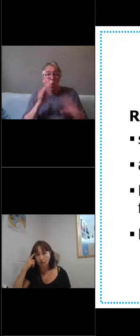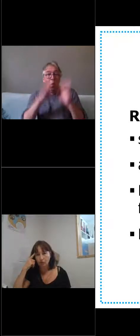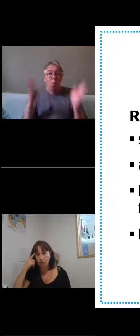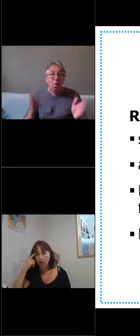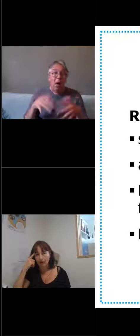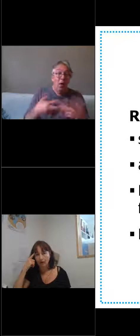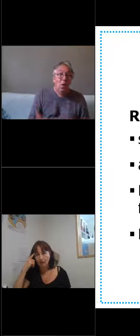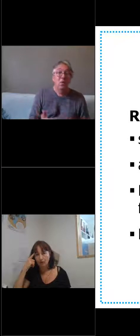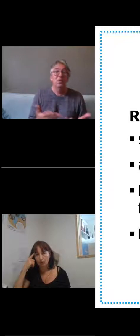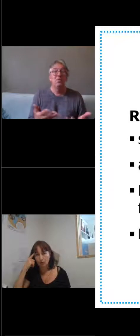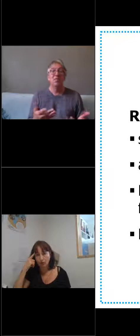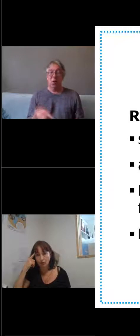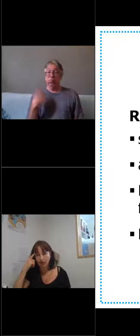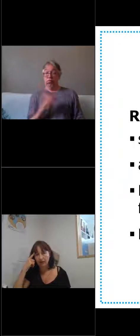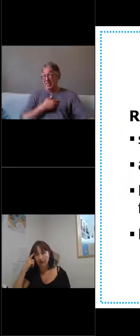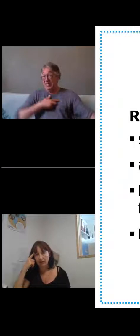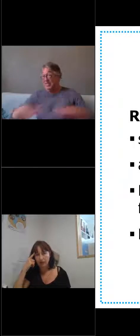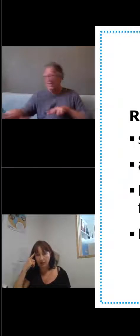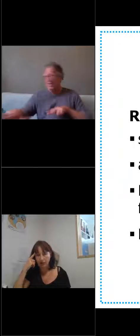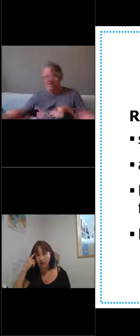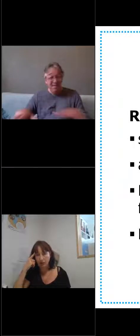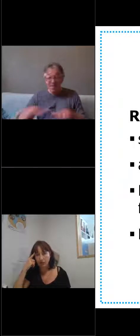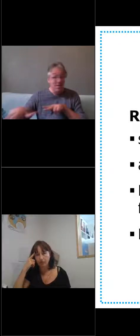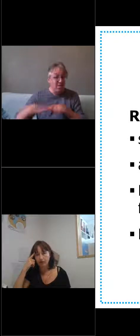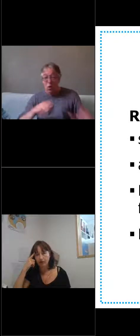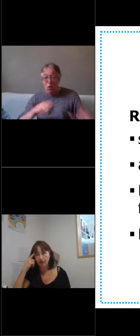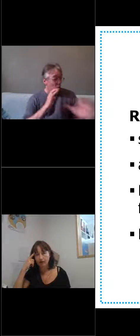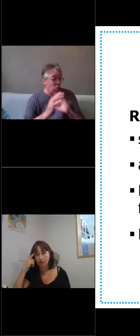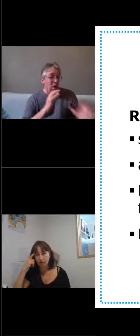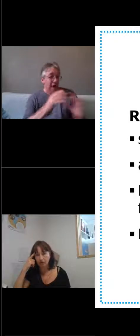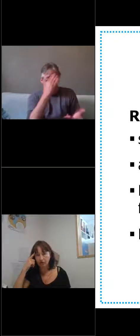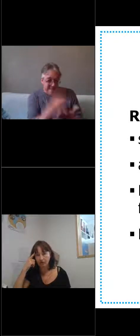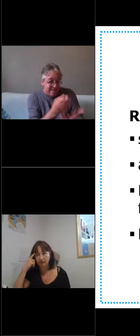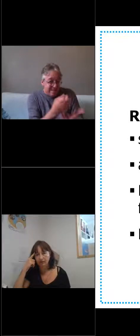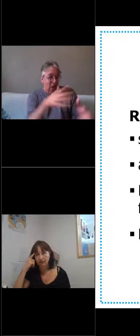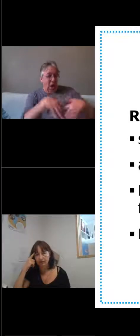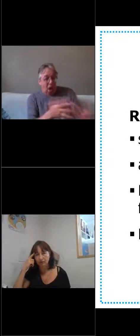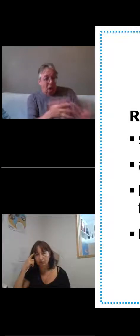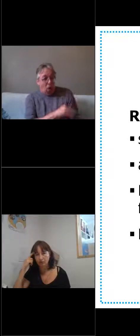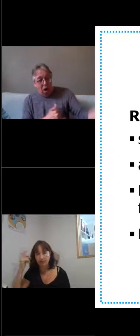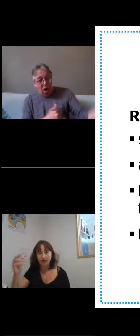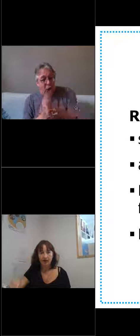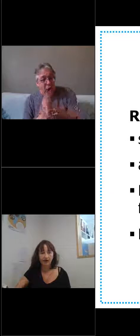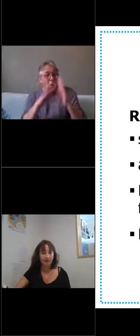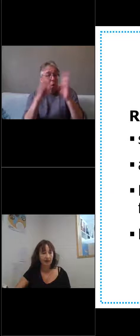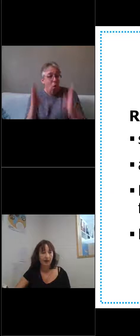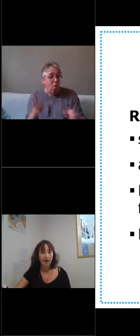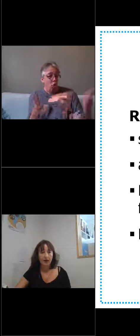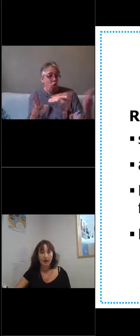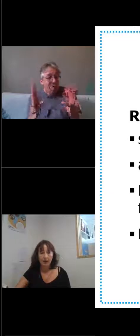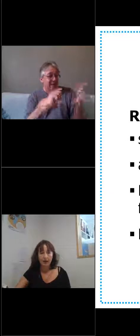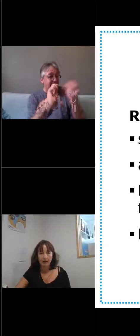To organise and to communicate and to inform everybody to check their tickets, the flights.